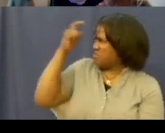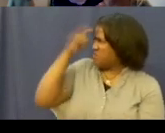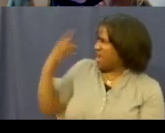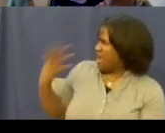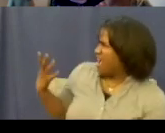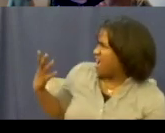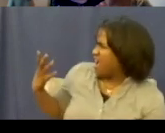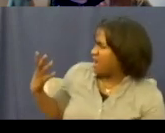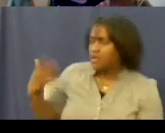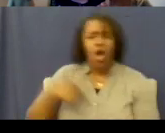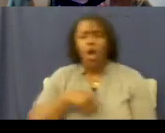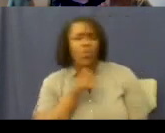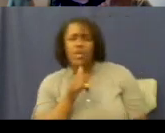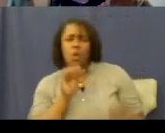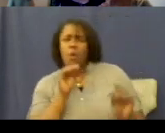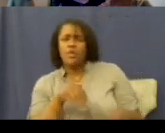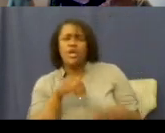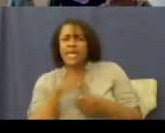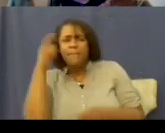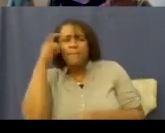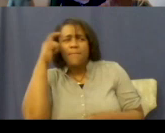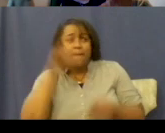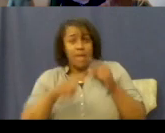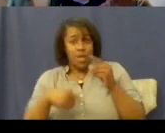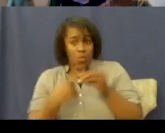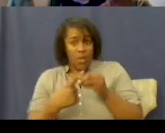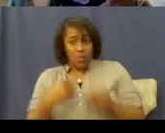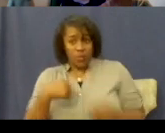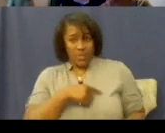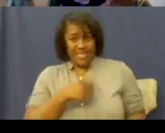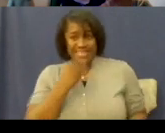But when we eat food, and the food gets broken down,